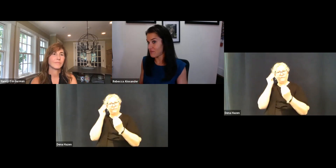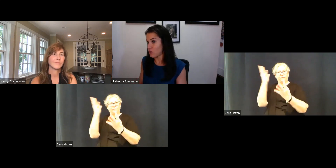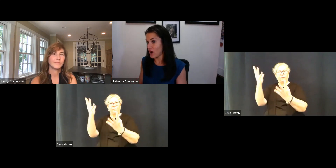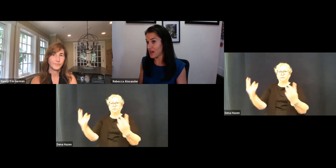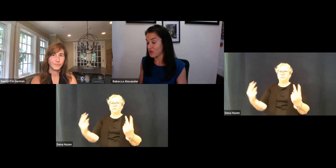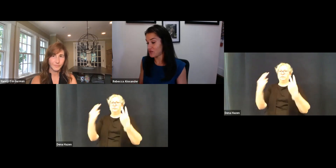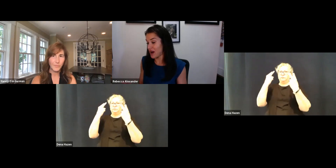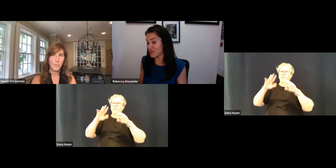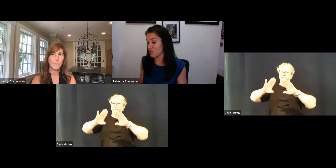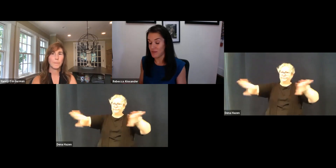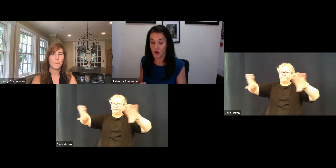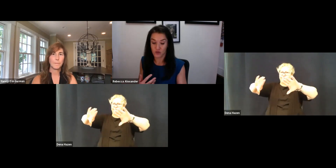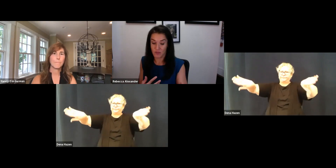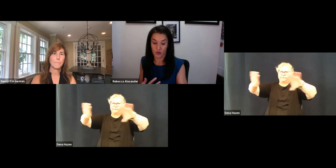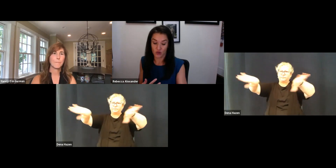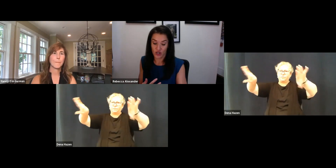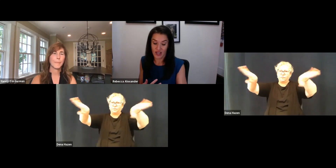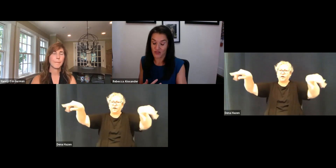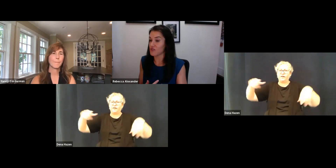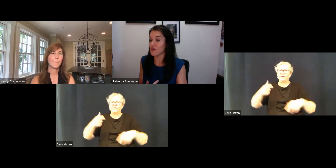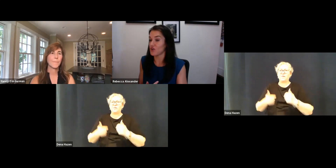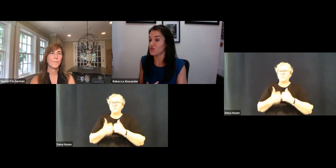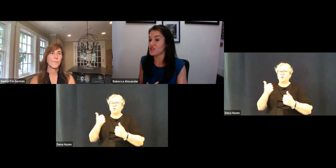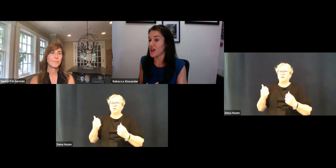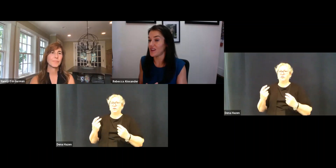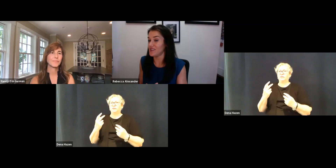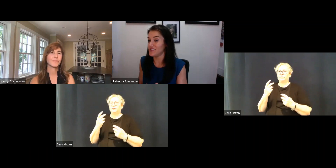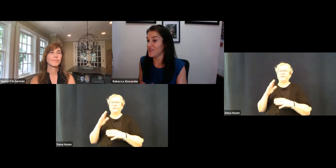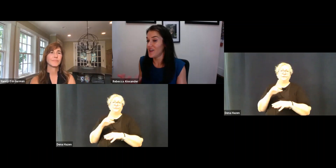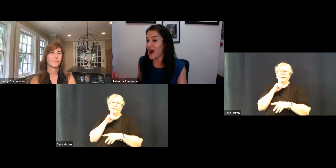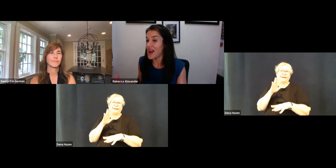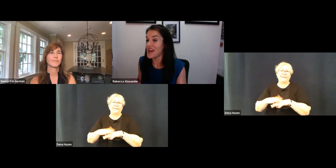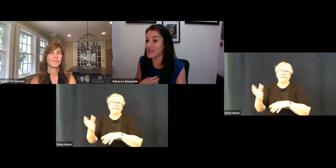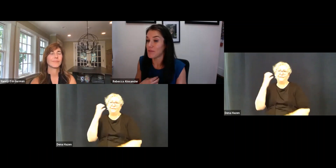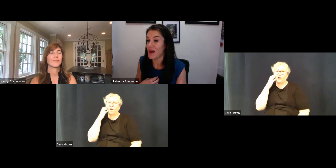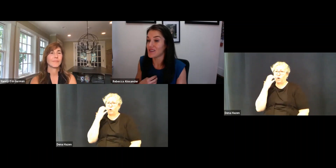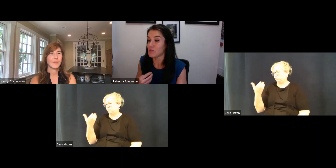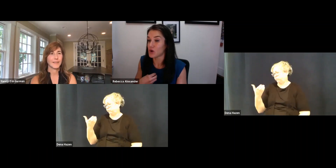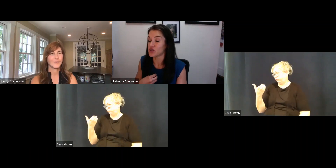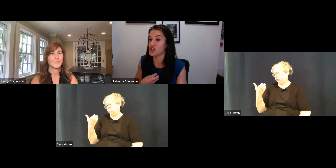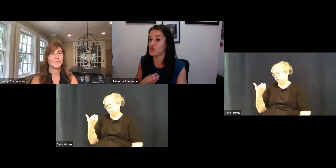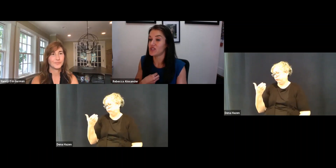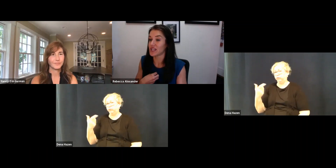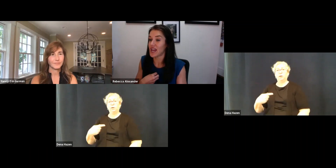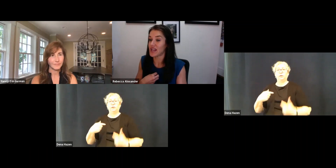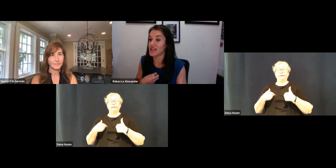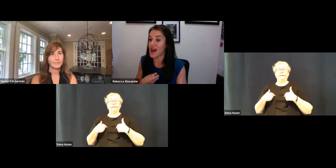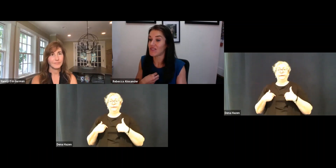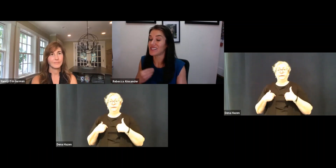of my way, which by the way, most people are looking at their phones, and I end up as the person using a cane having